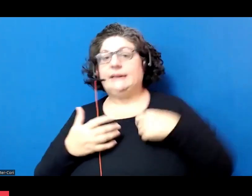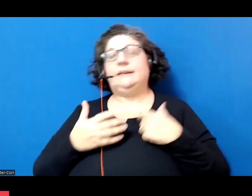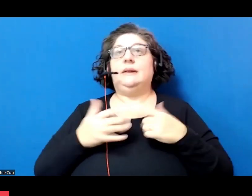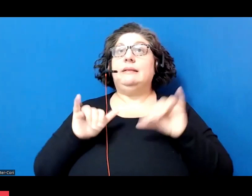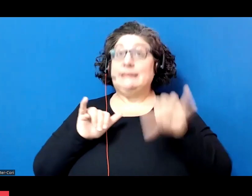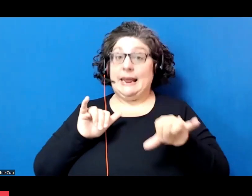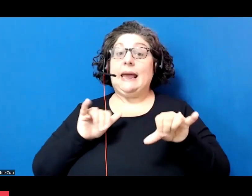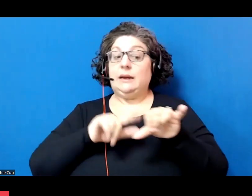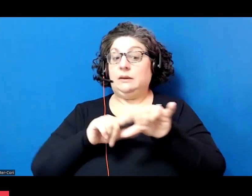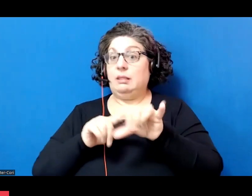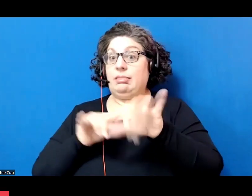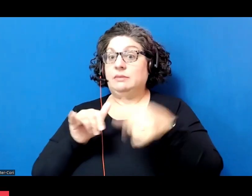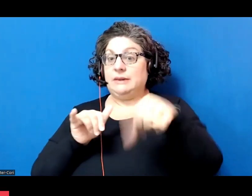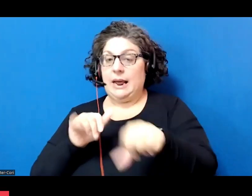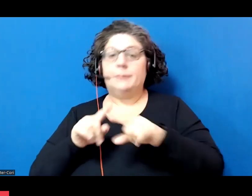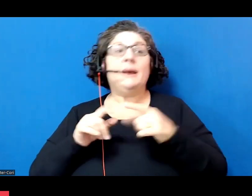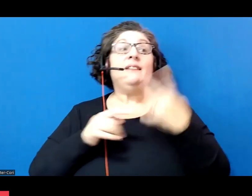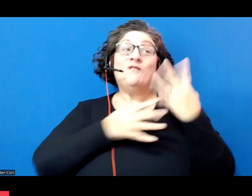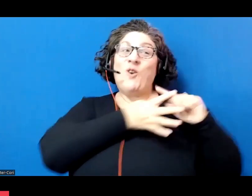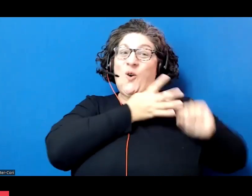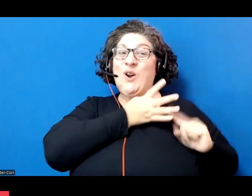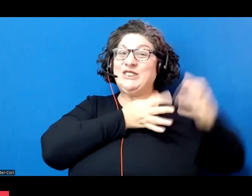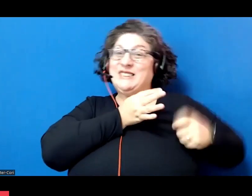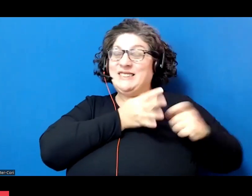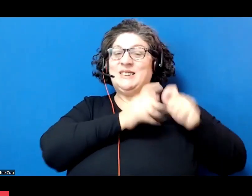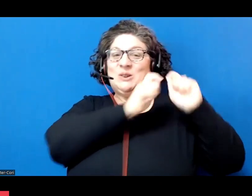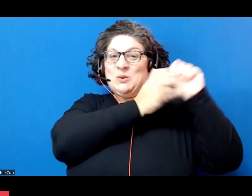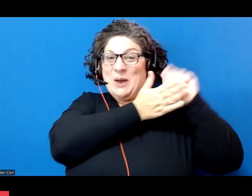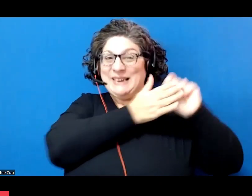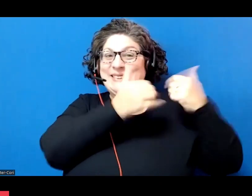But you have four justices writing separately about the importance of the issue and three